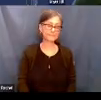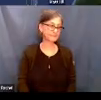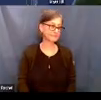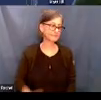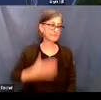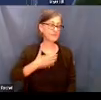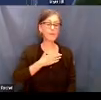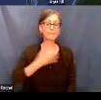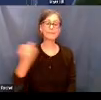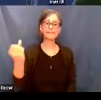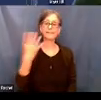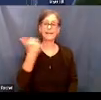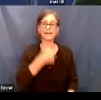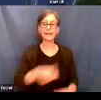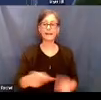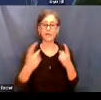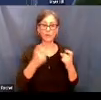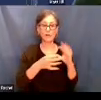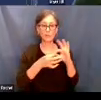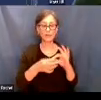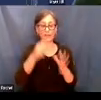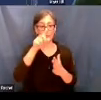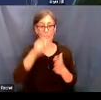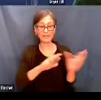Please send any questions regarding these topics addressed